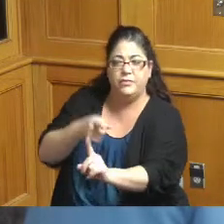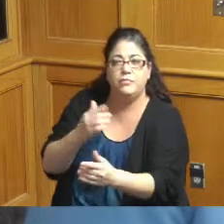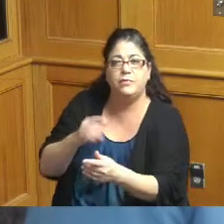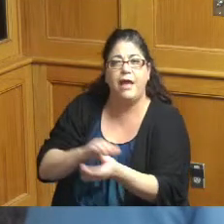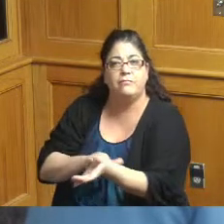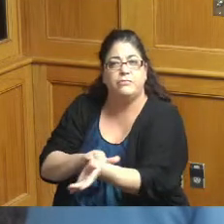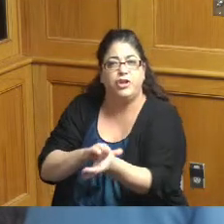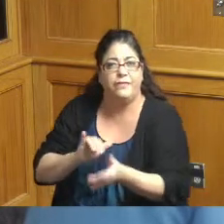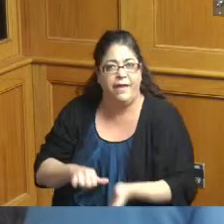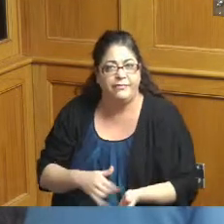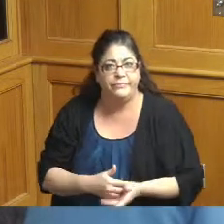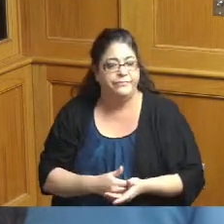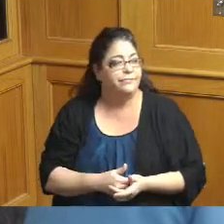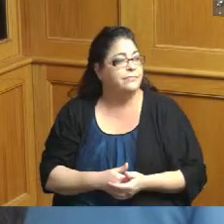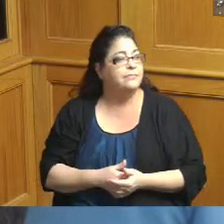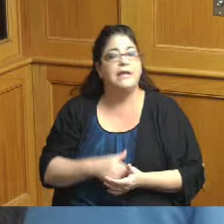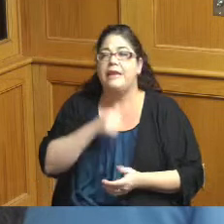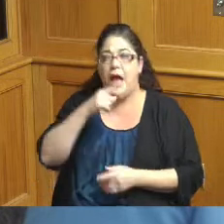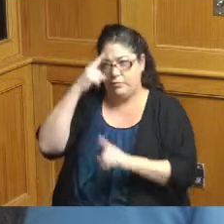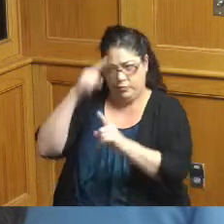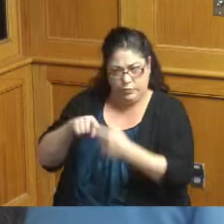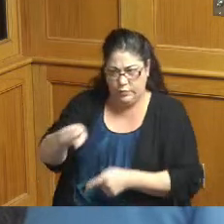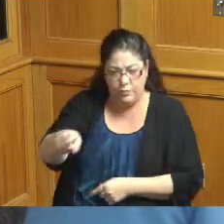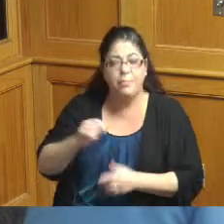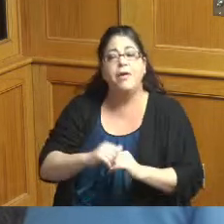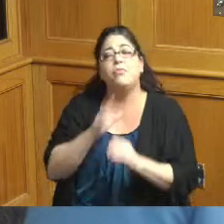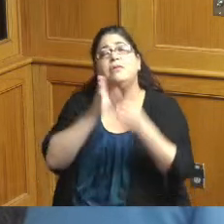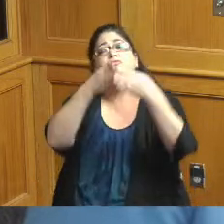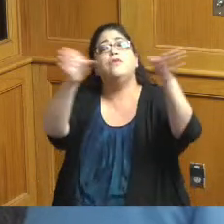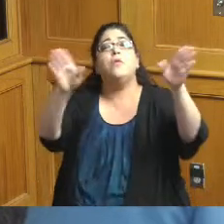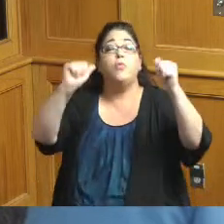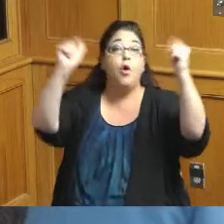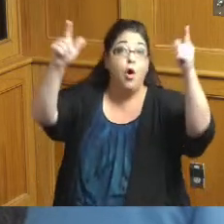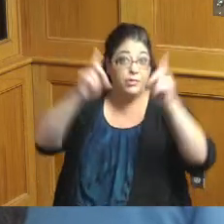this is not to you it's just in general for all departments that may be watching we're